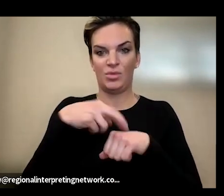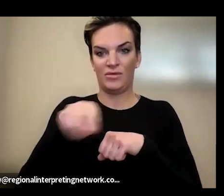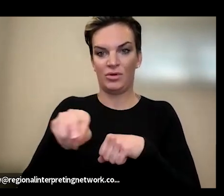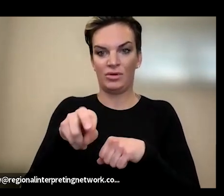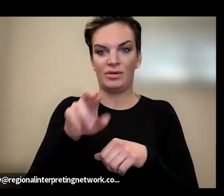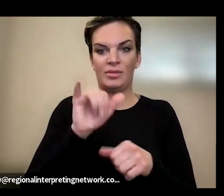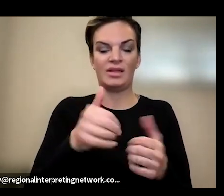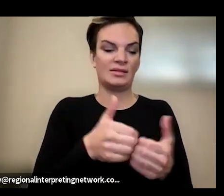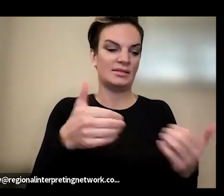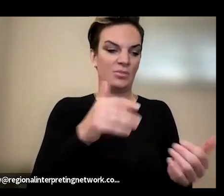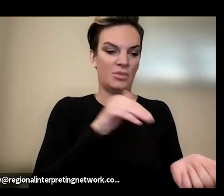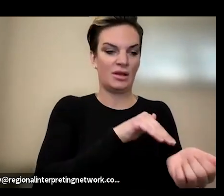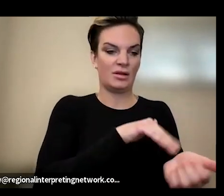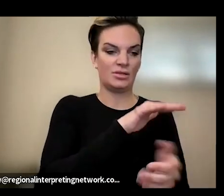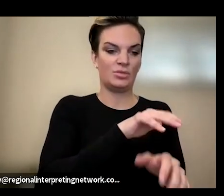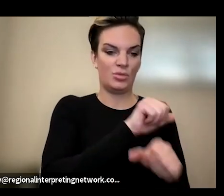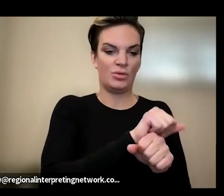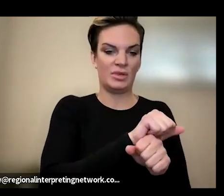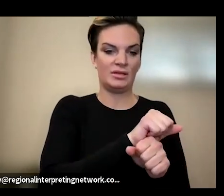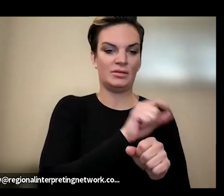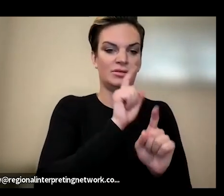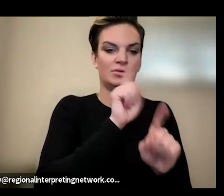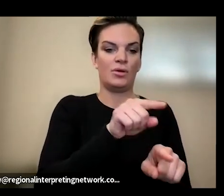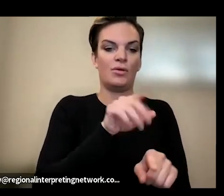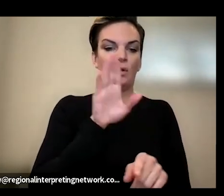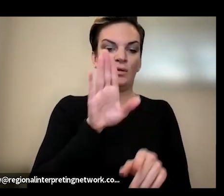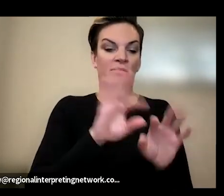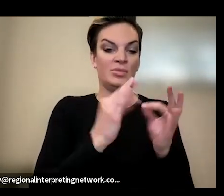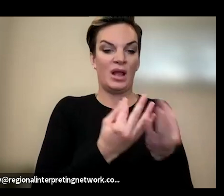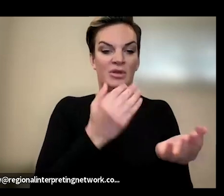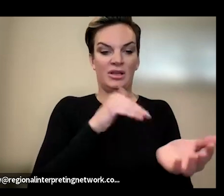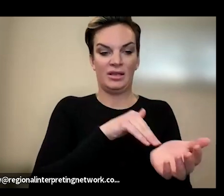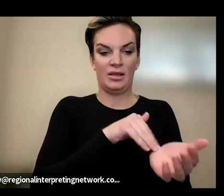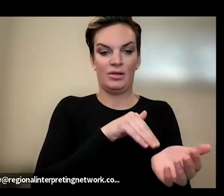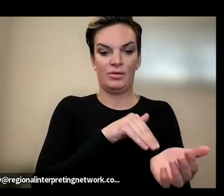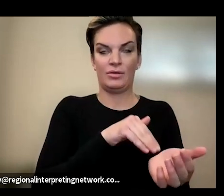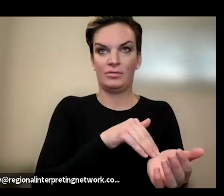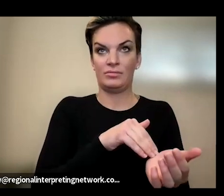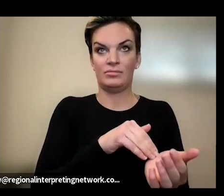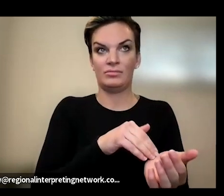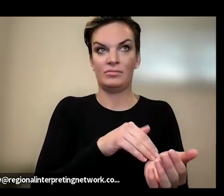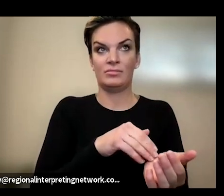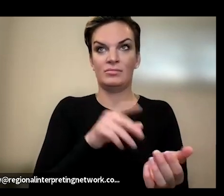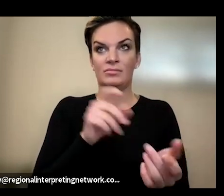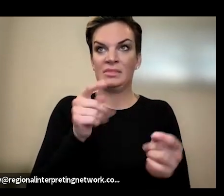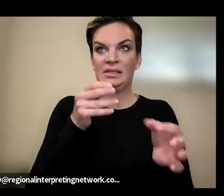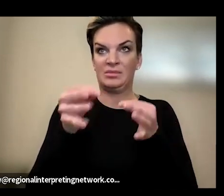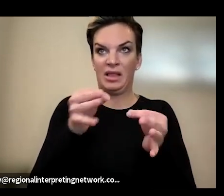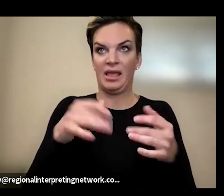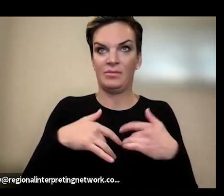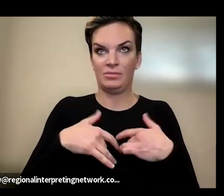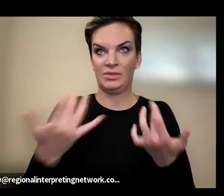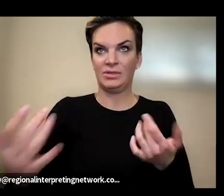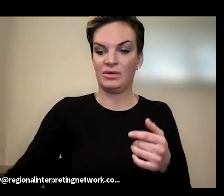separate doctor's appointment to go to your primary care to, one explain what's going on, to